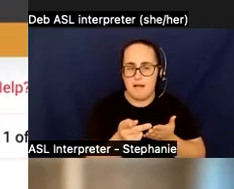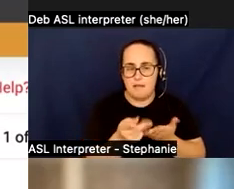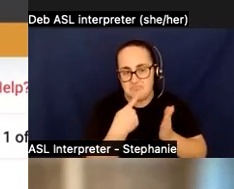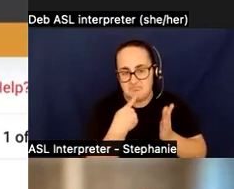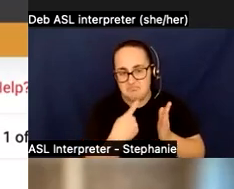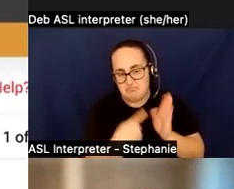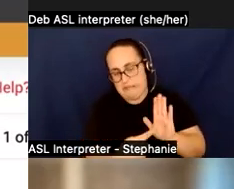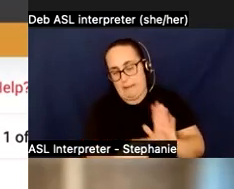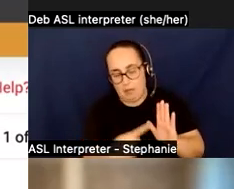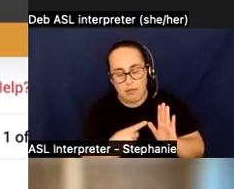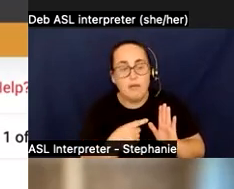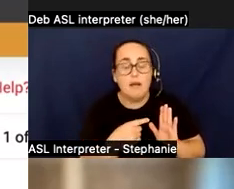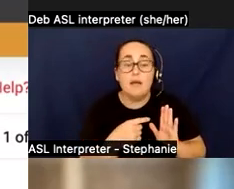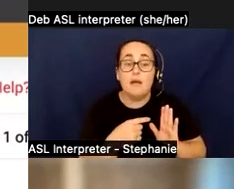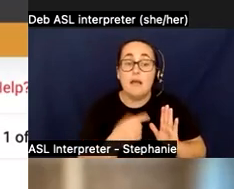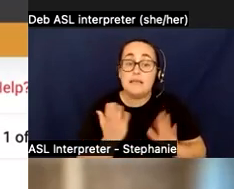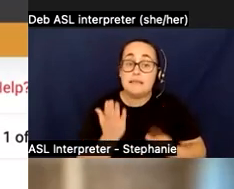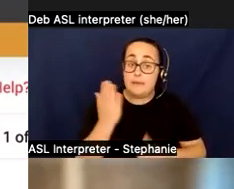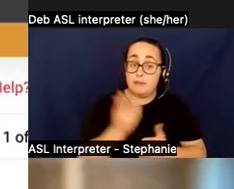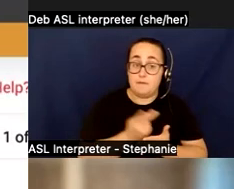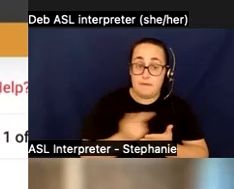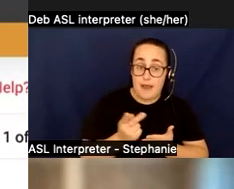will tell you that your submission has failed and it will give you the reasons why. So if